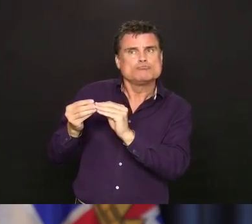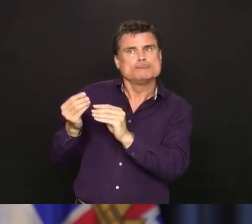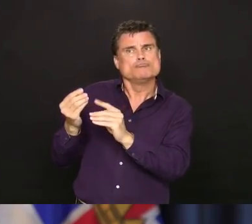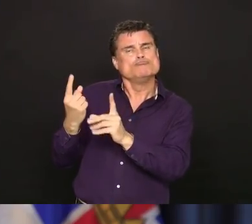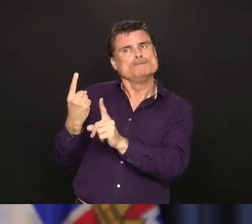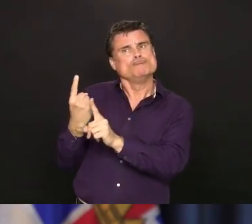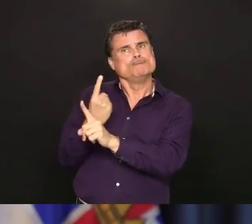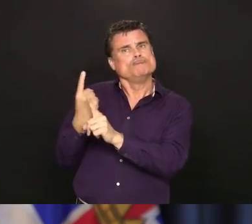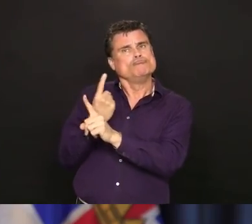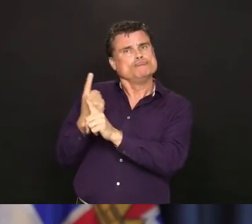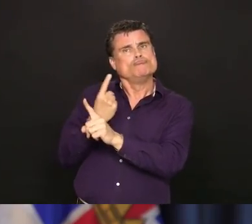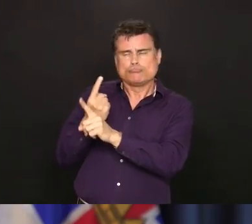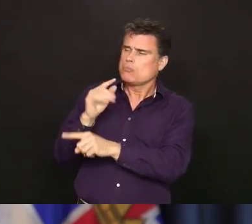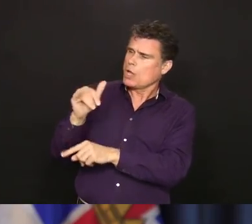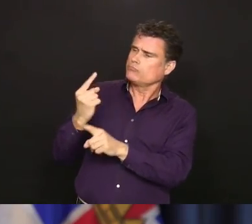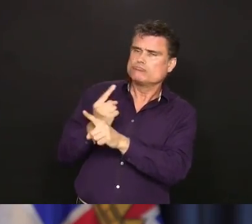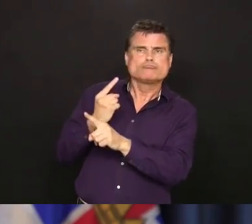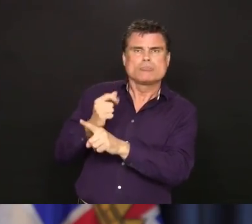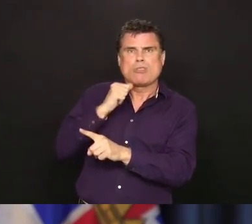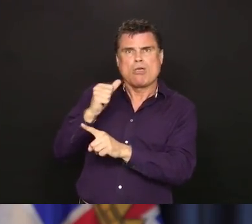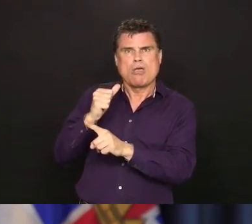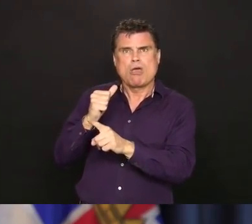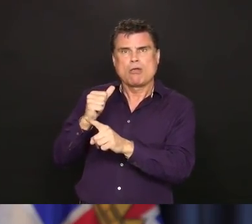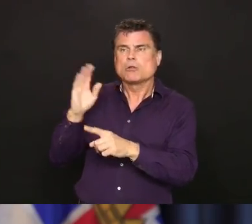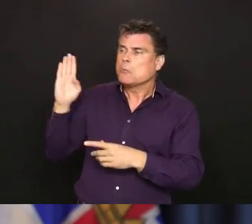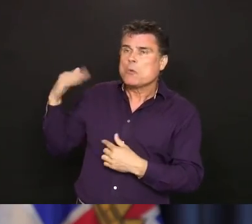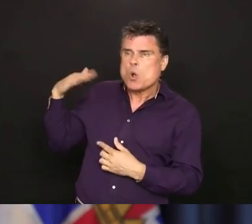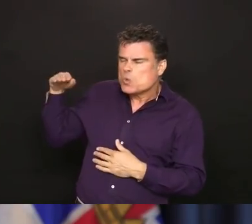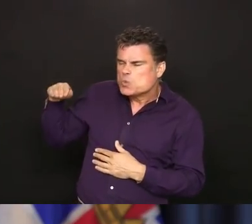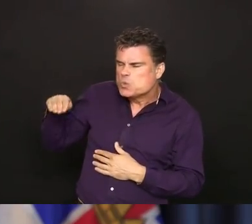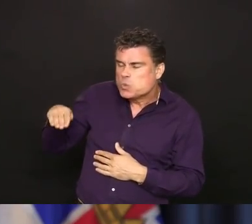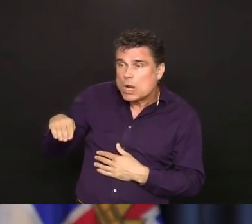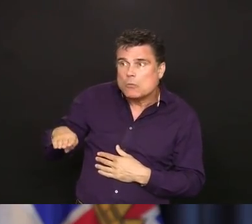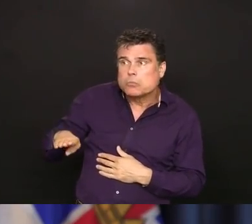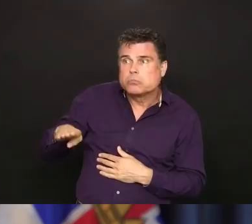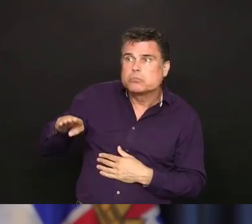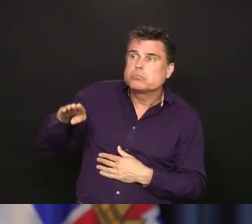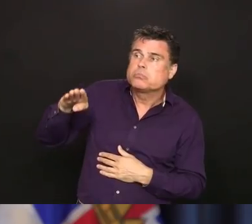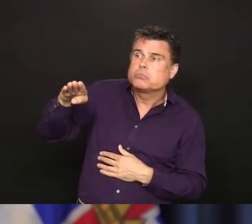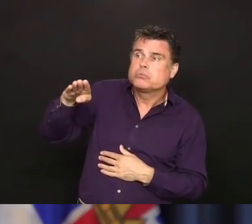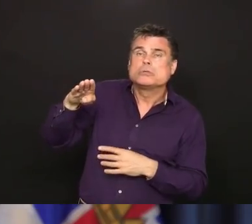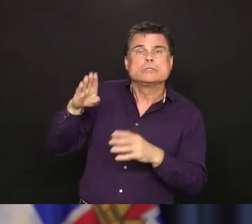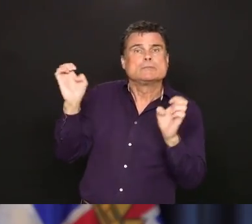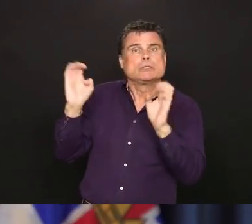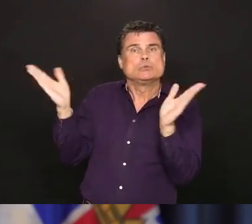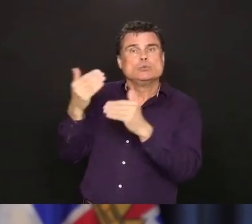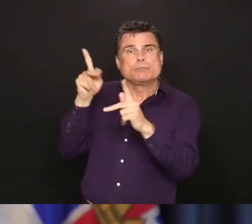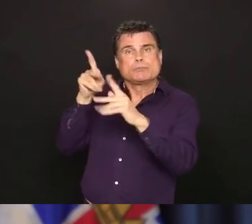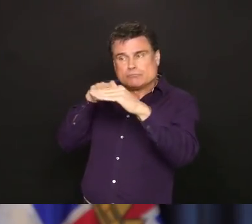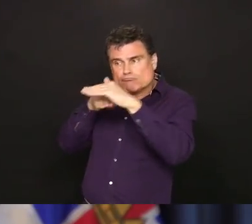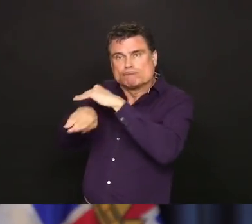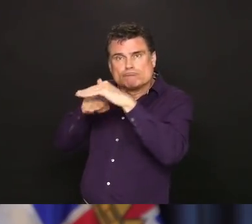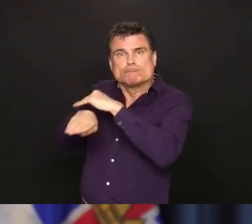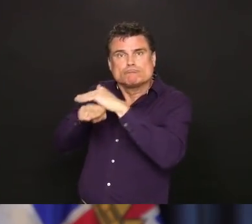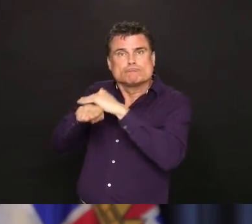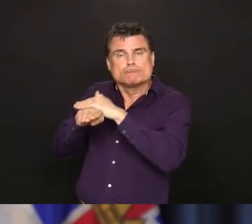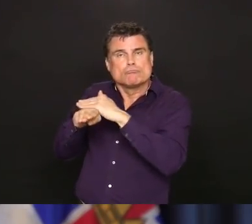but more normal levels, as a good sign in the sense that people are seeking out care when they need it.